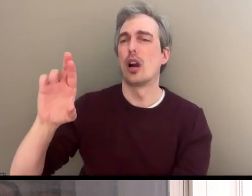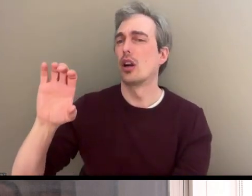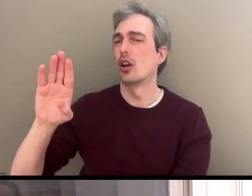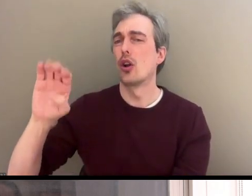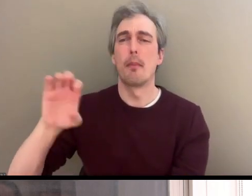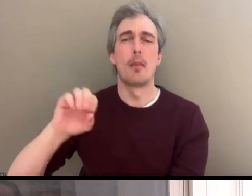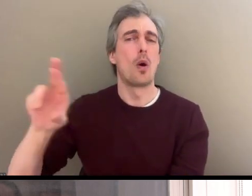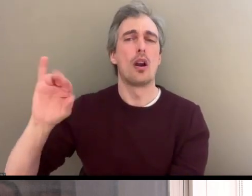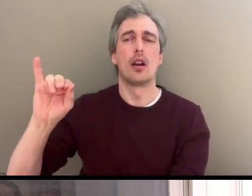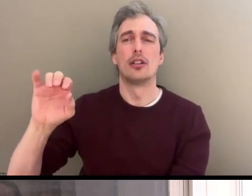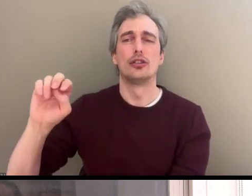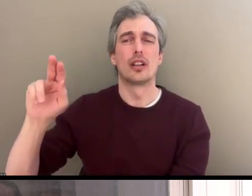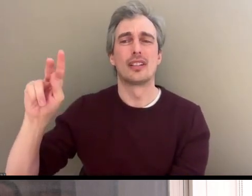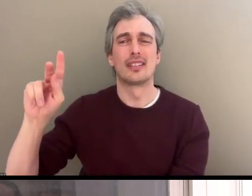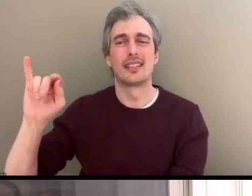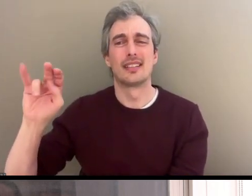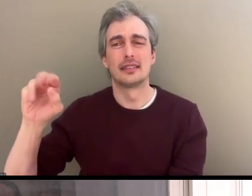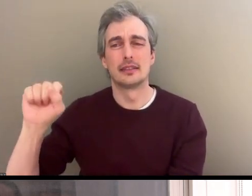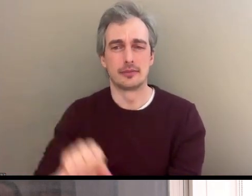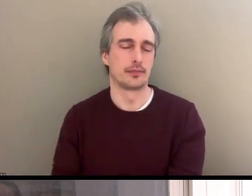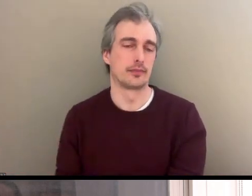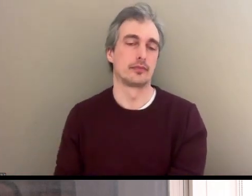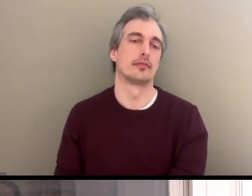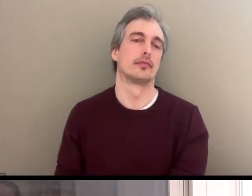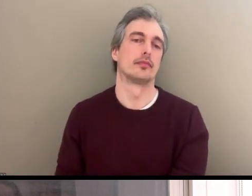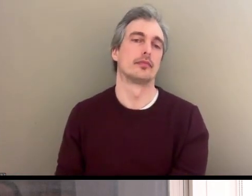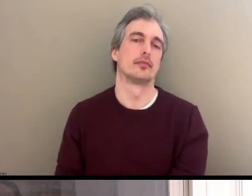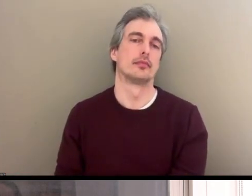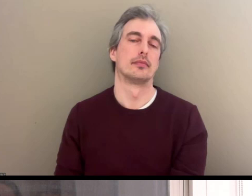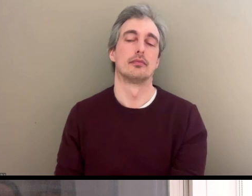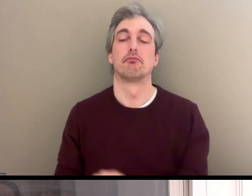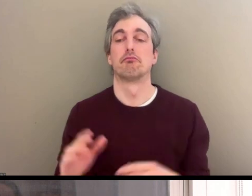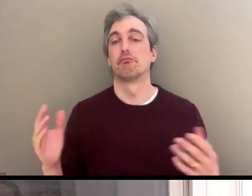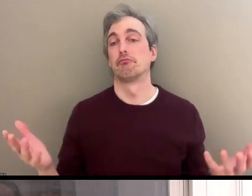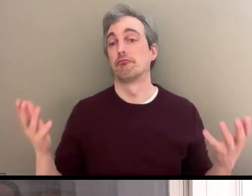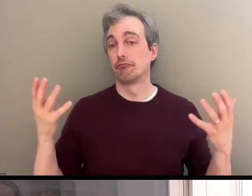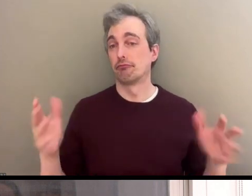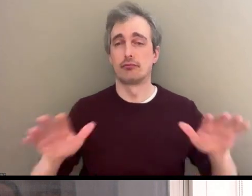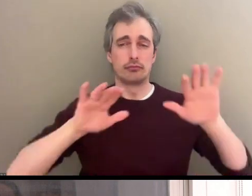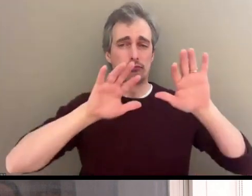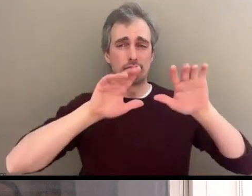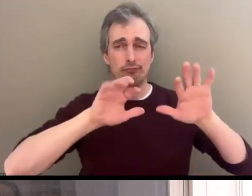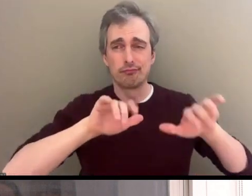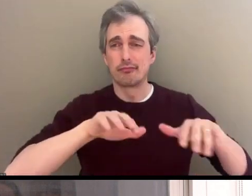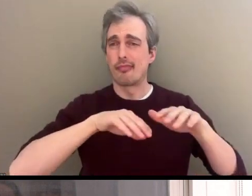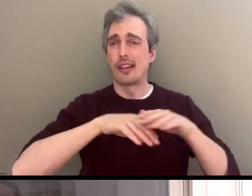So after we've hopefully written accessible code, we're still kind of